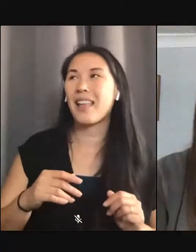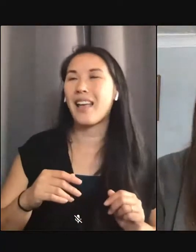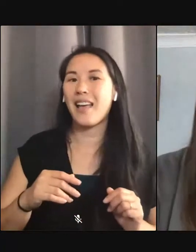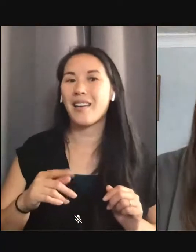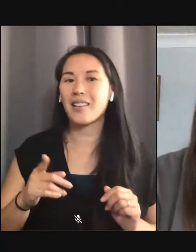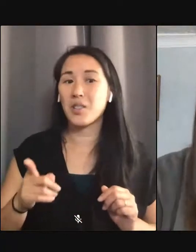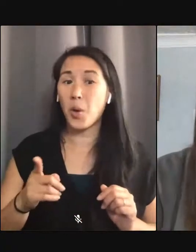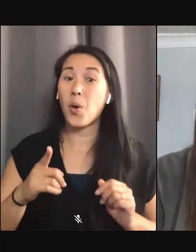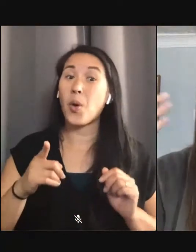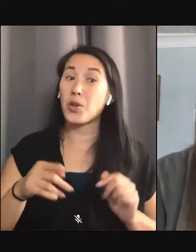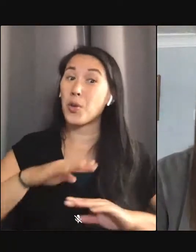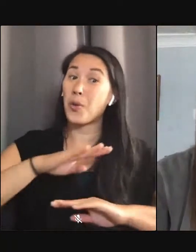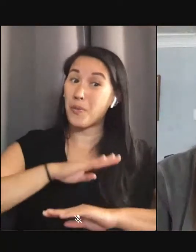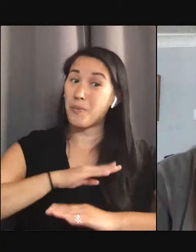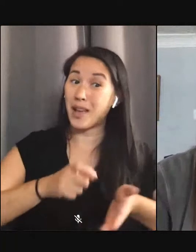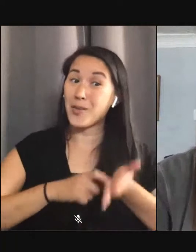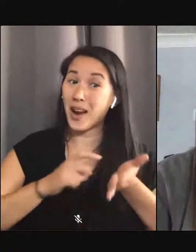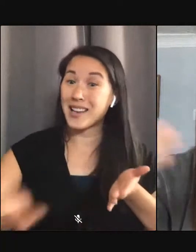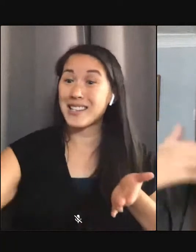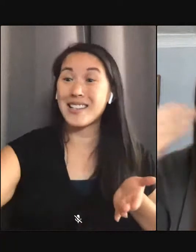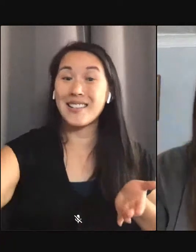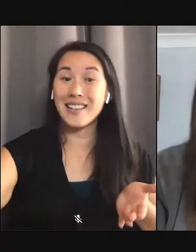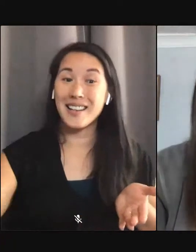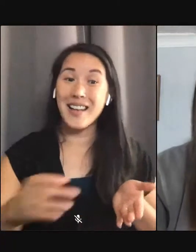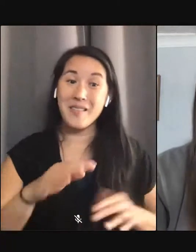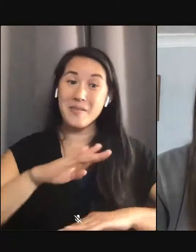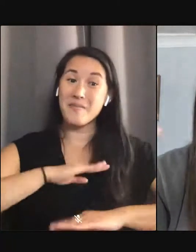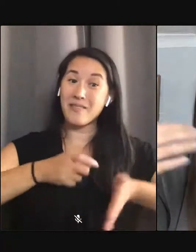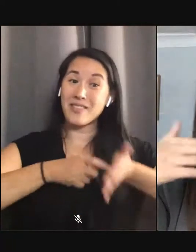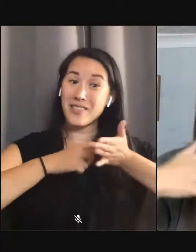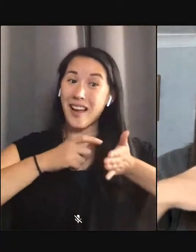these criteria on the web content accessibility guidelines as they're written does that mean